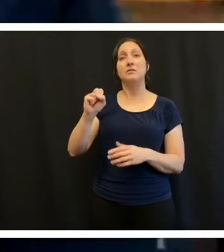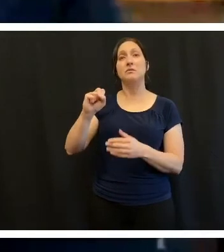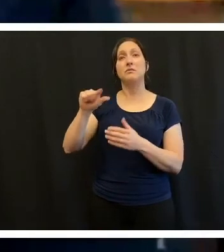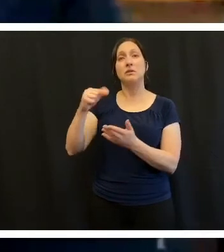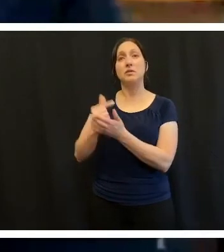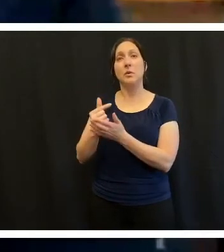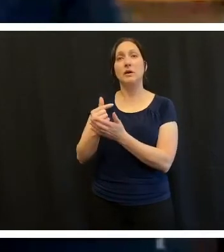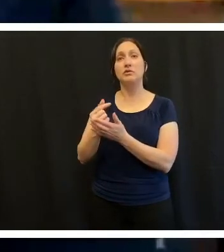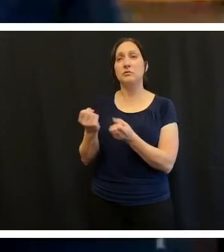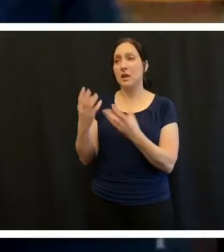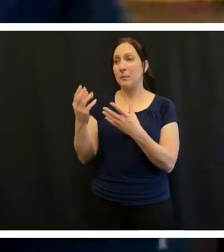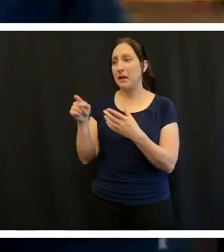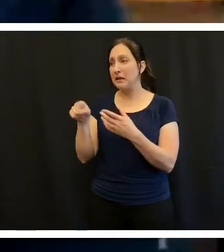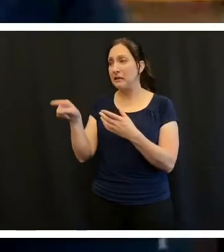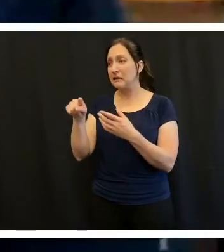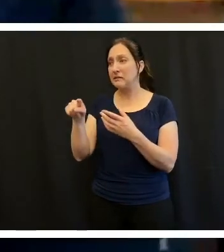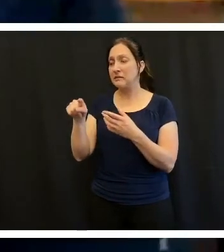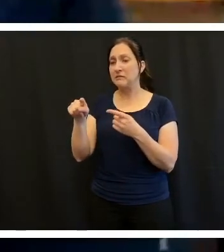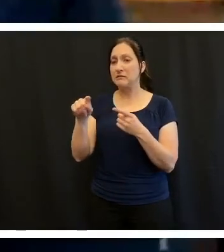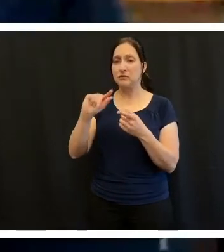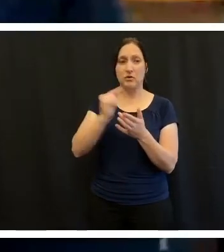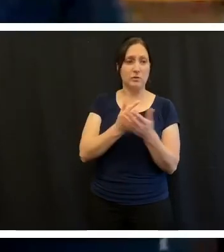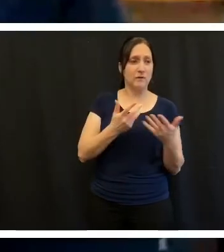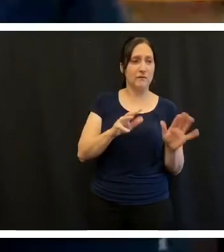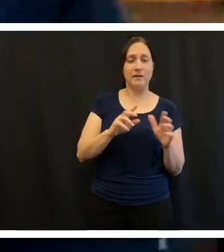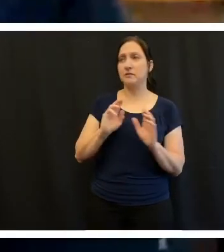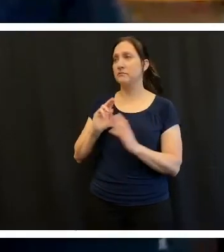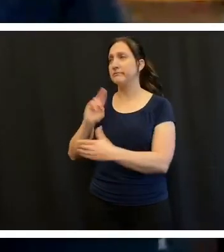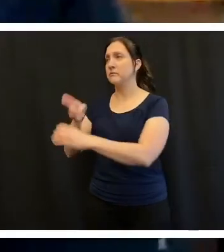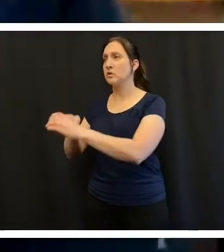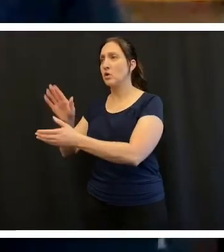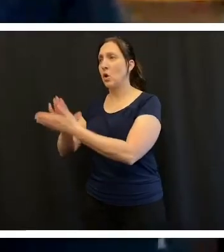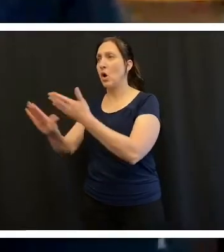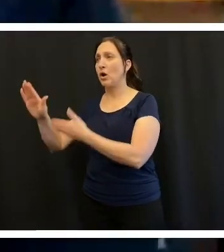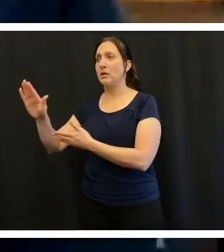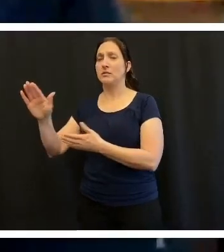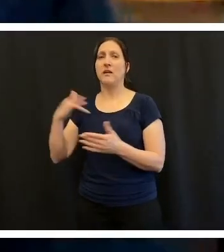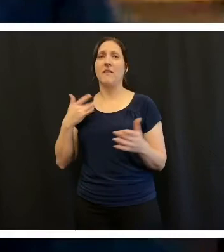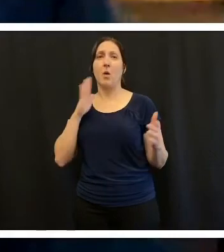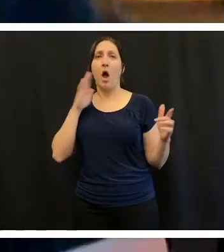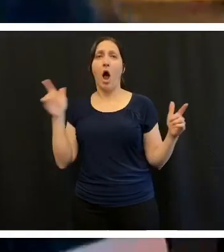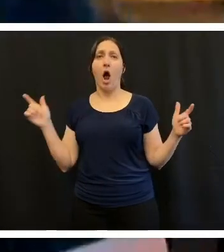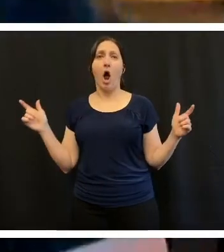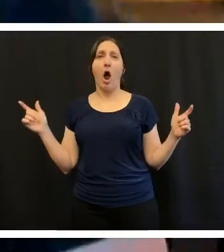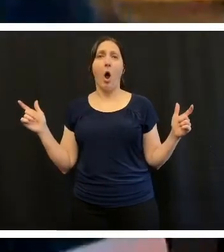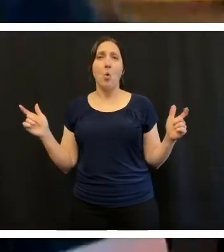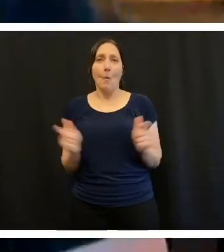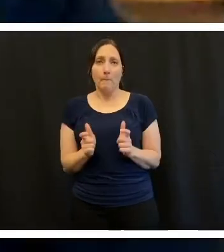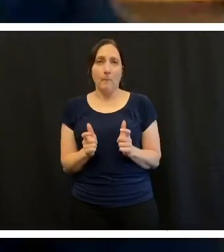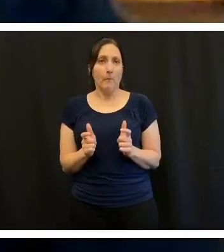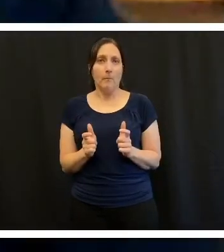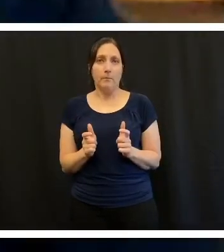and going into college, it's likely gonna take a hit, unfortunately. - Yeah, yeah. Yeah, you're right.